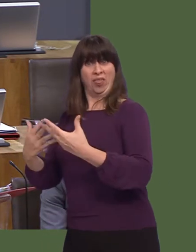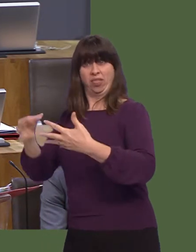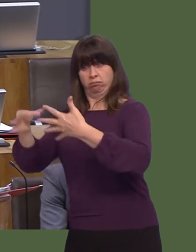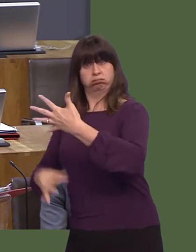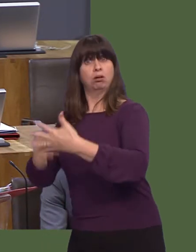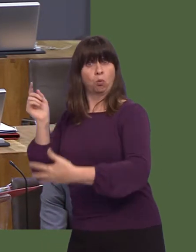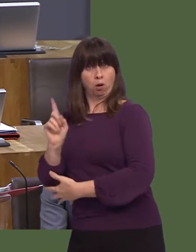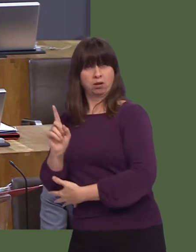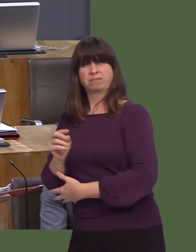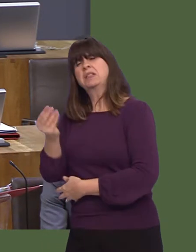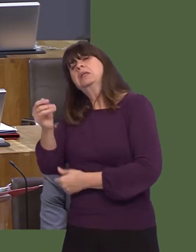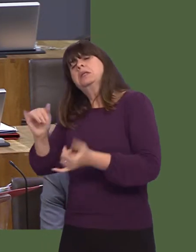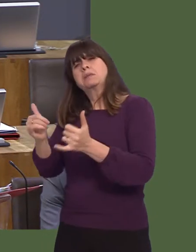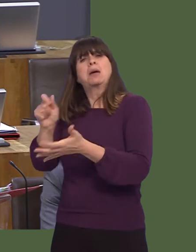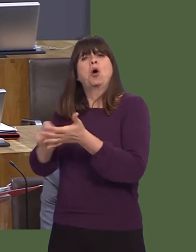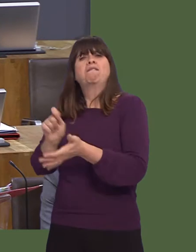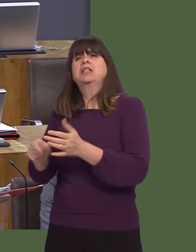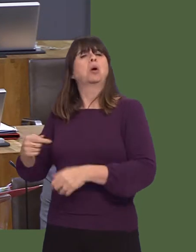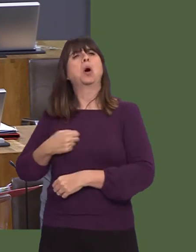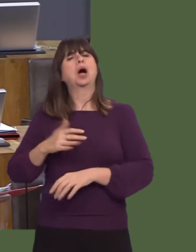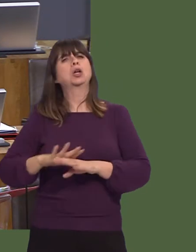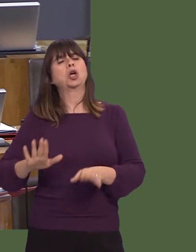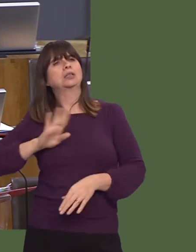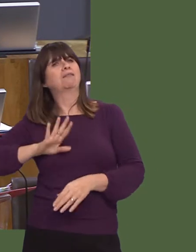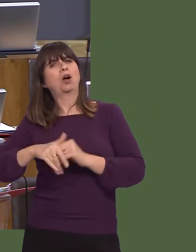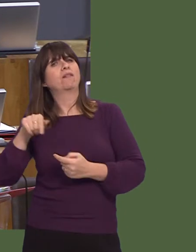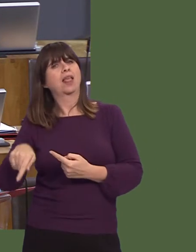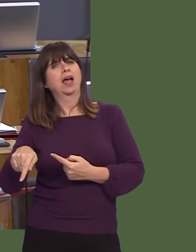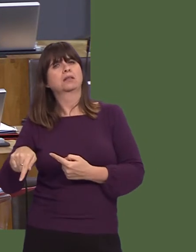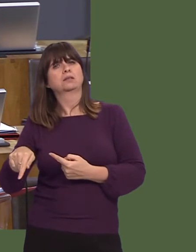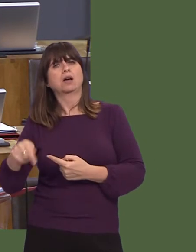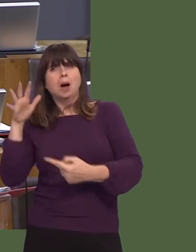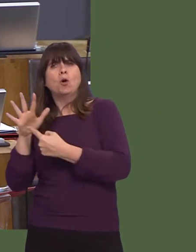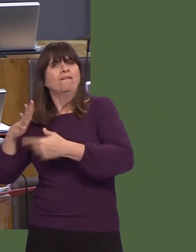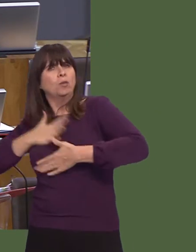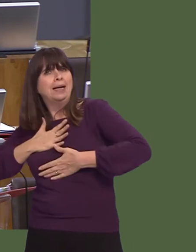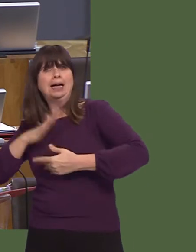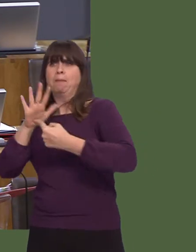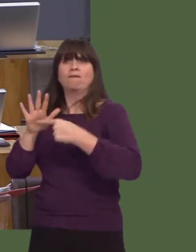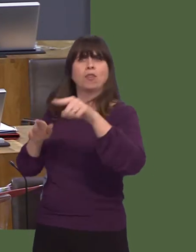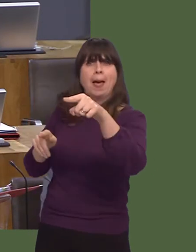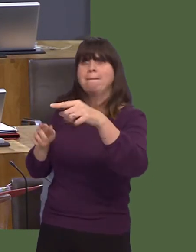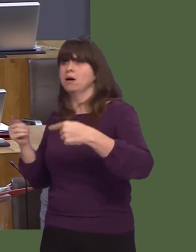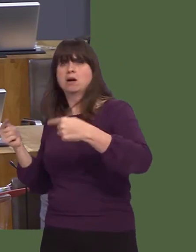were sometimes unhappy with the way things happened. Were there competing priorities and complaints of that nature? Of course there were. Did people sometimes feel others were